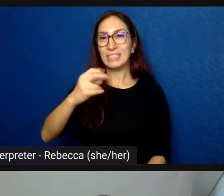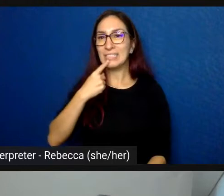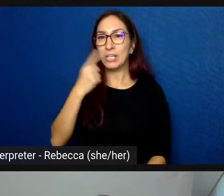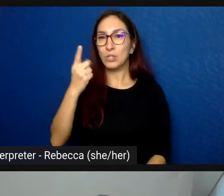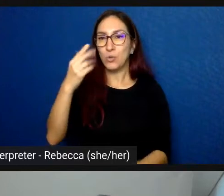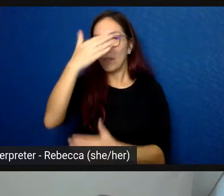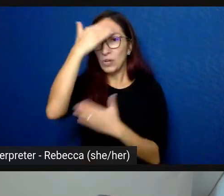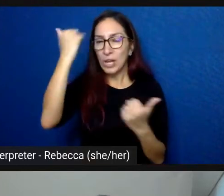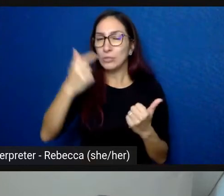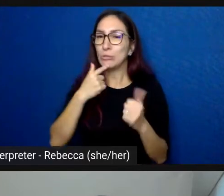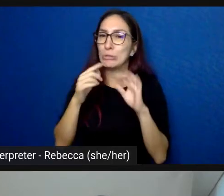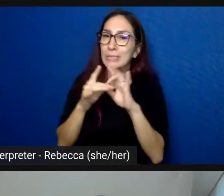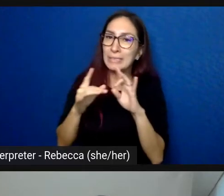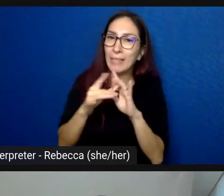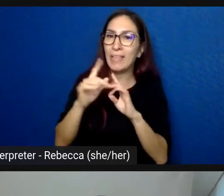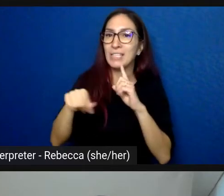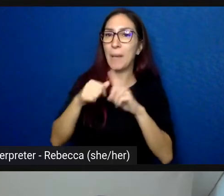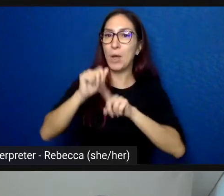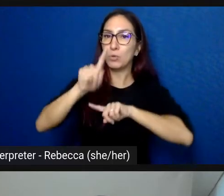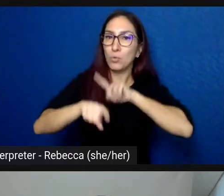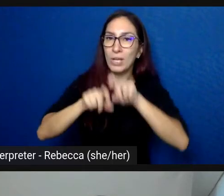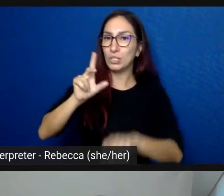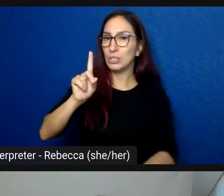Devin, would you like to say something about questions?